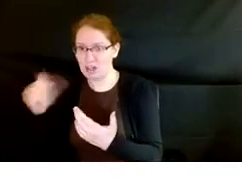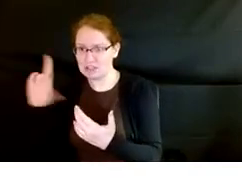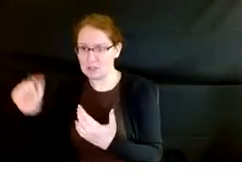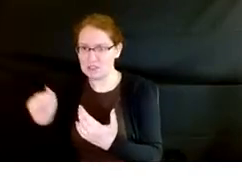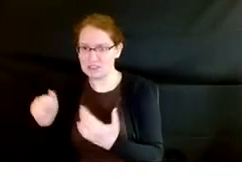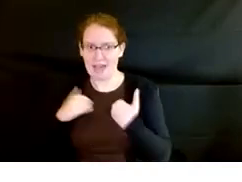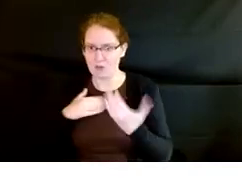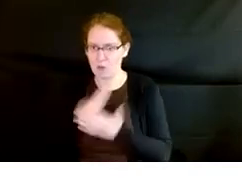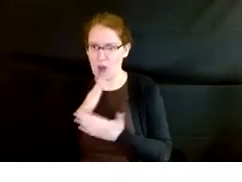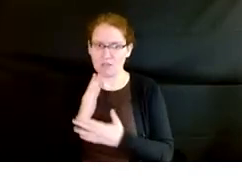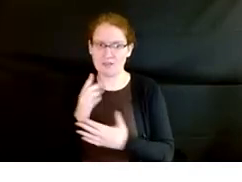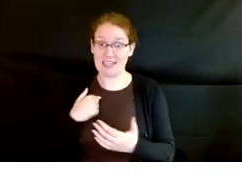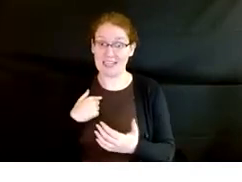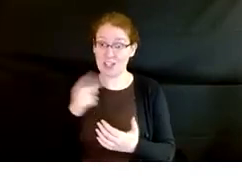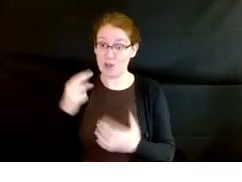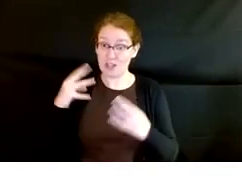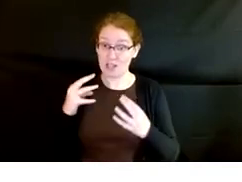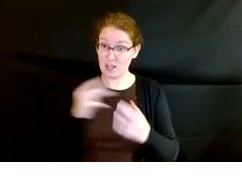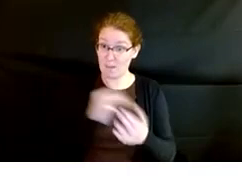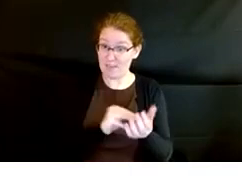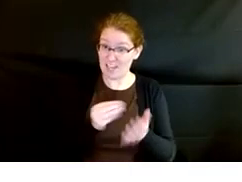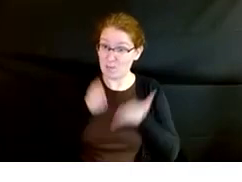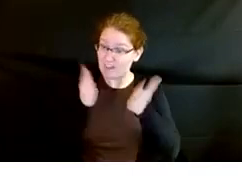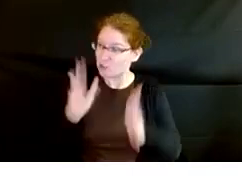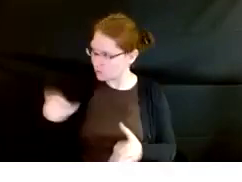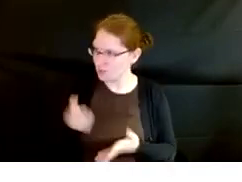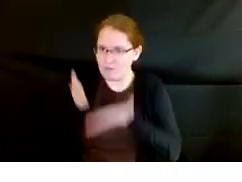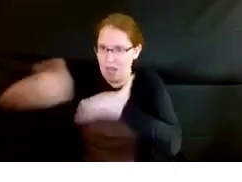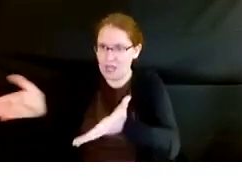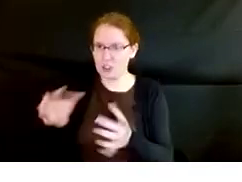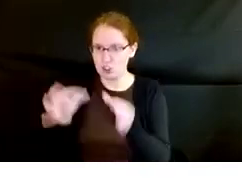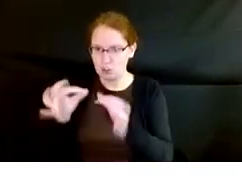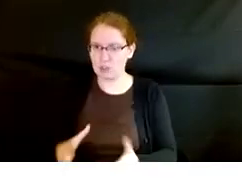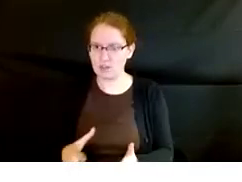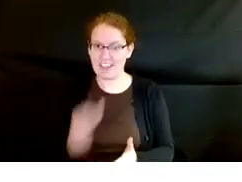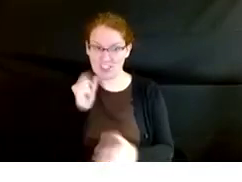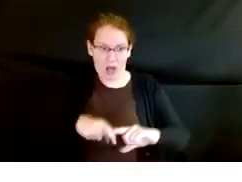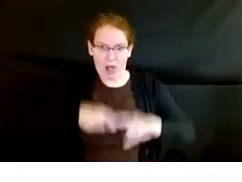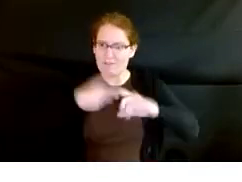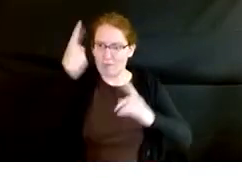of medical providers to provide that um and as I mentioned it is not suspended uh during pandemics